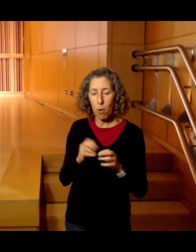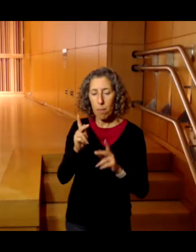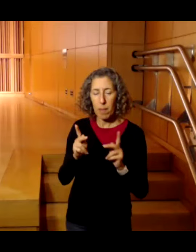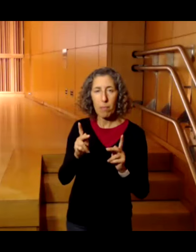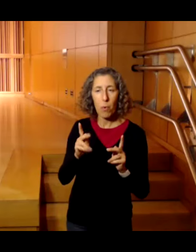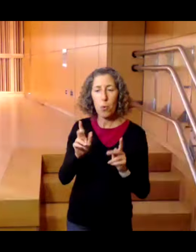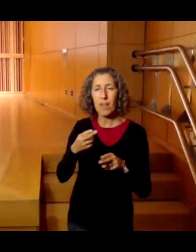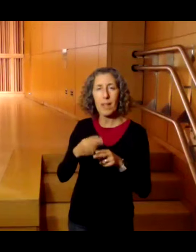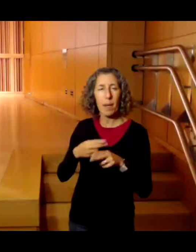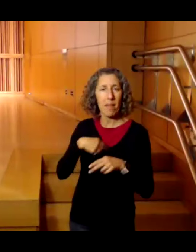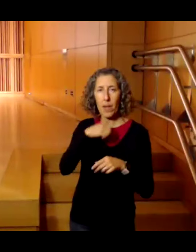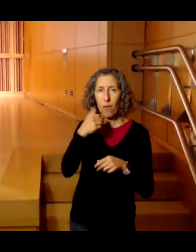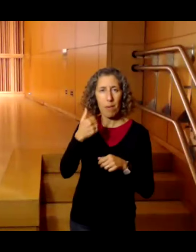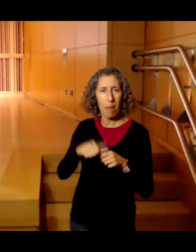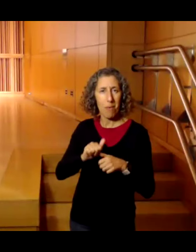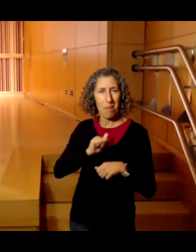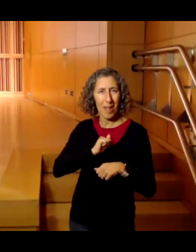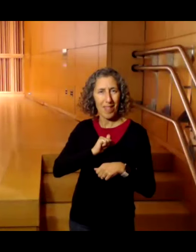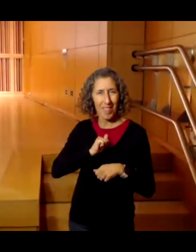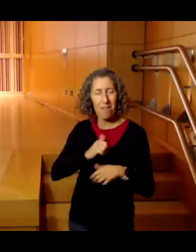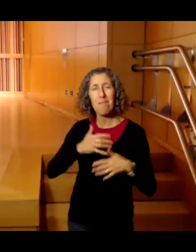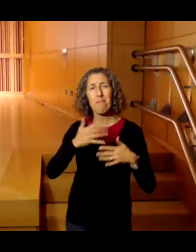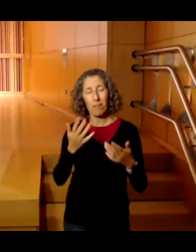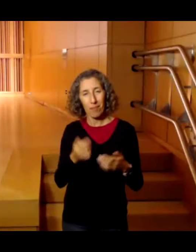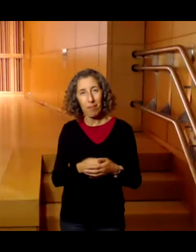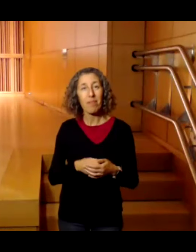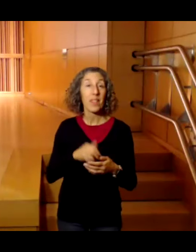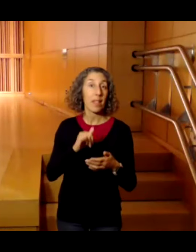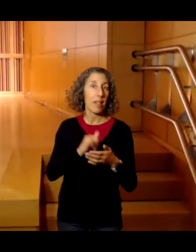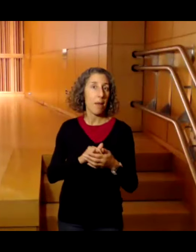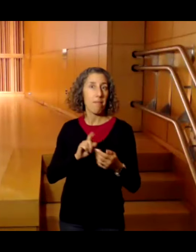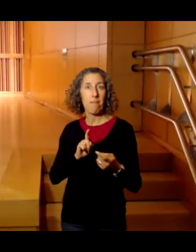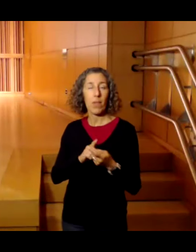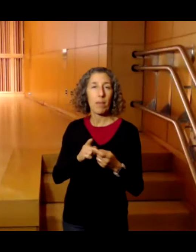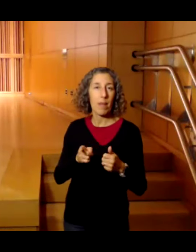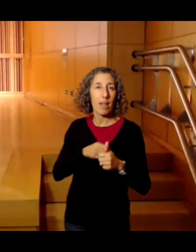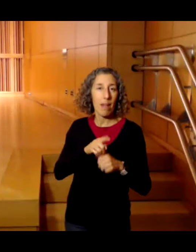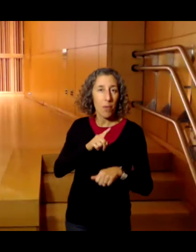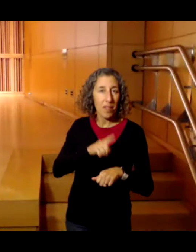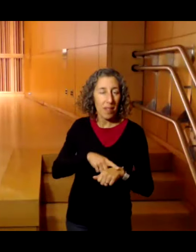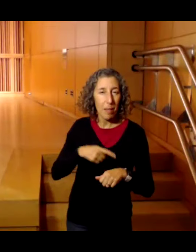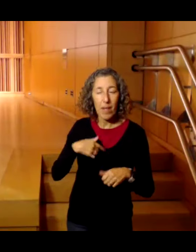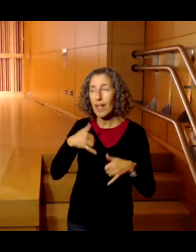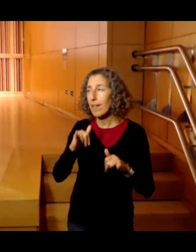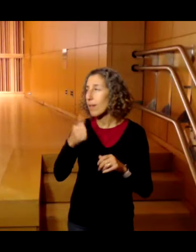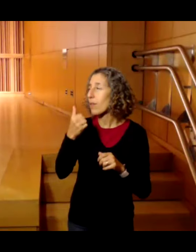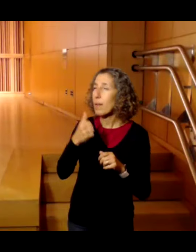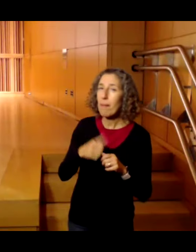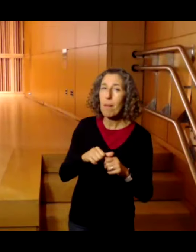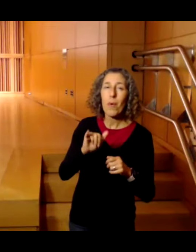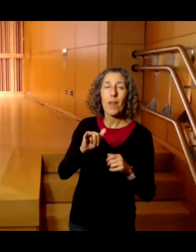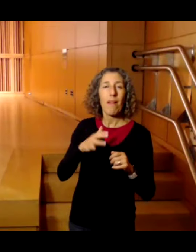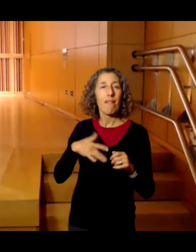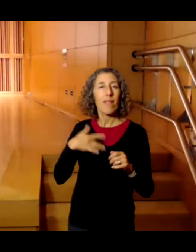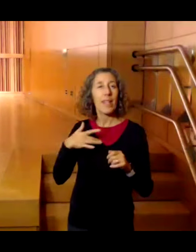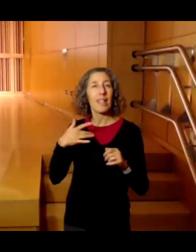After 20 years, also hard to recall the presentations with detail, although I can still conjure up the electric feeling in the room.